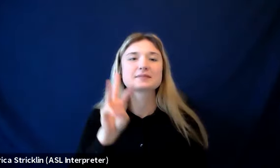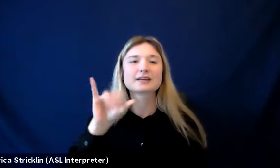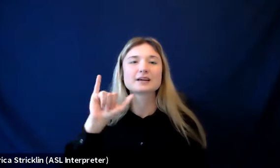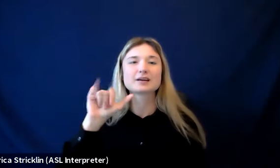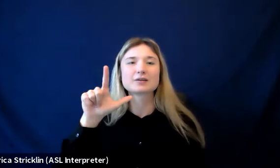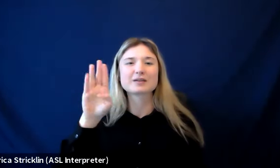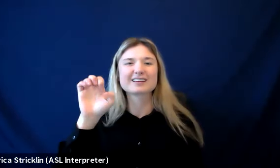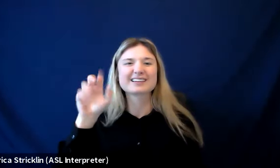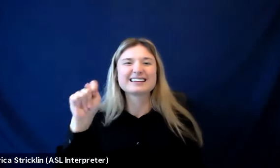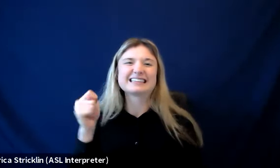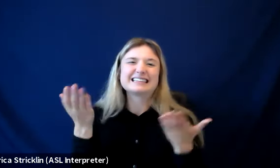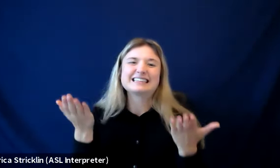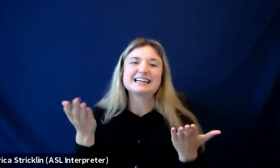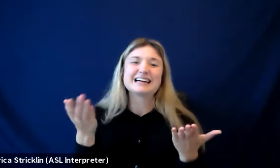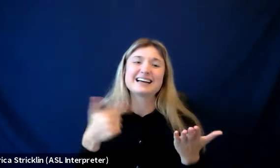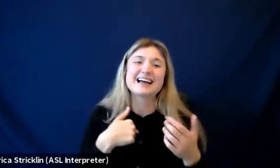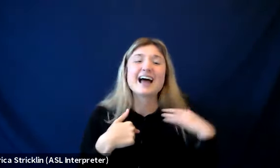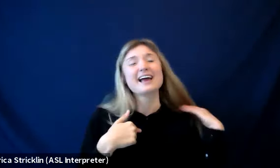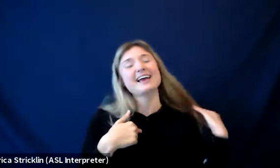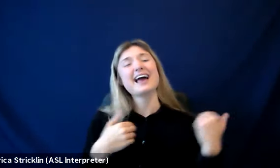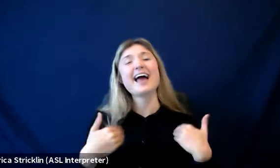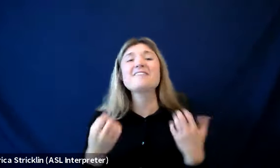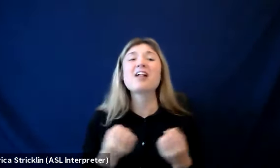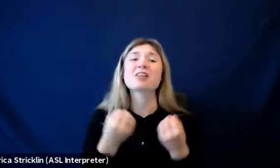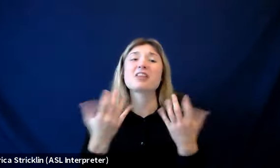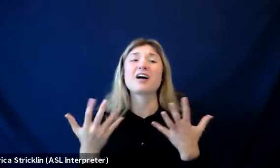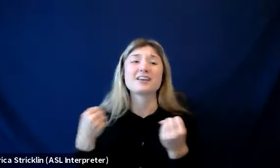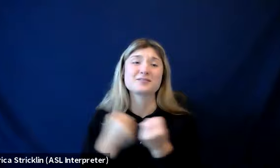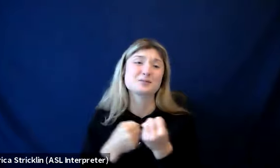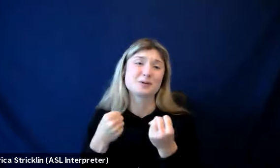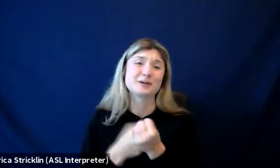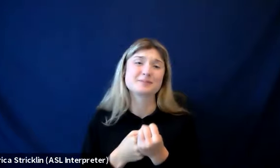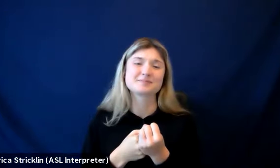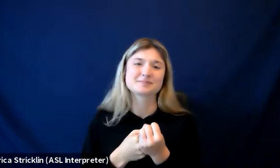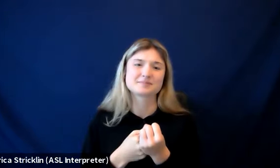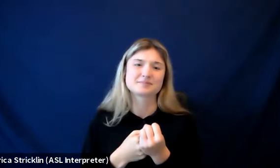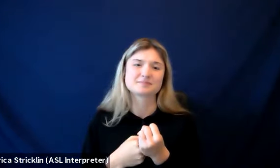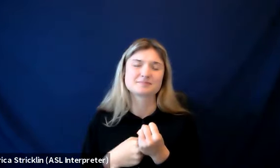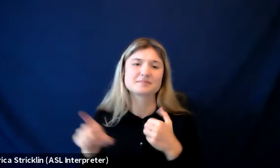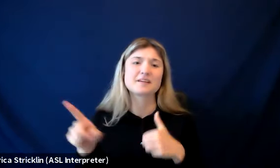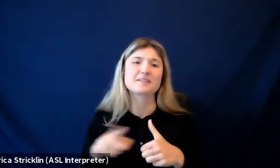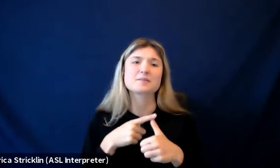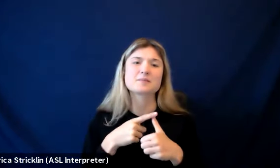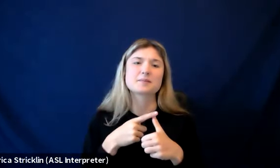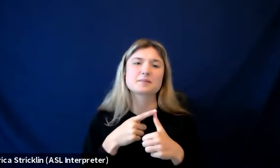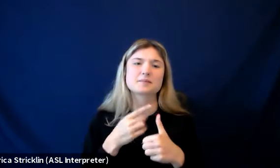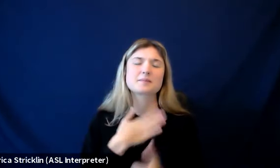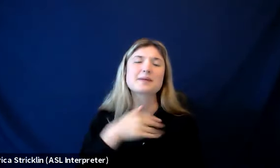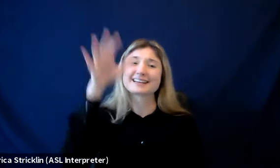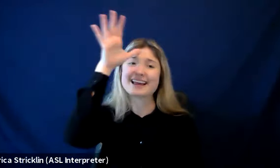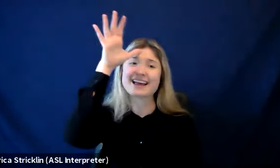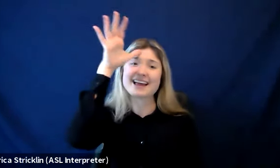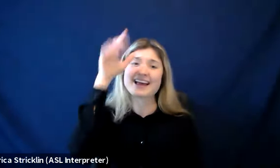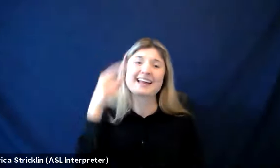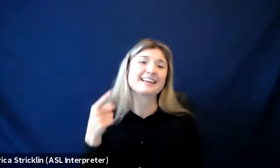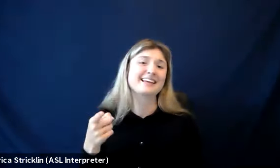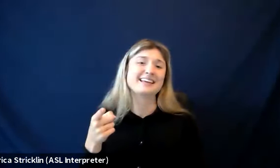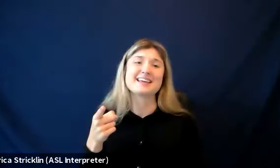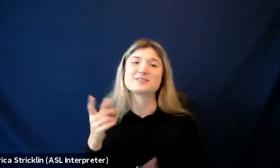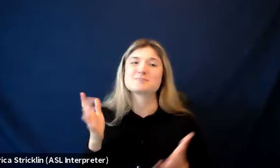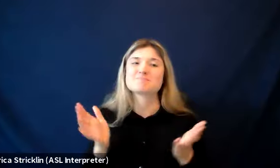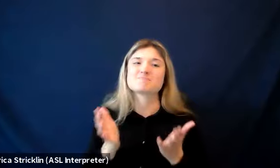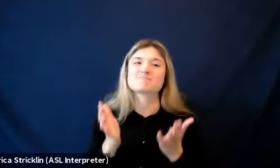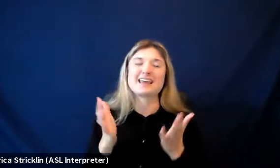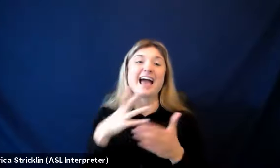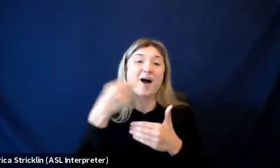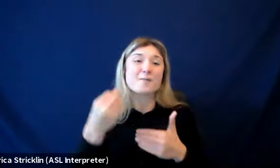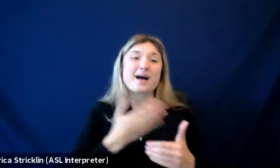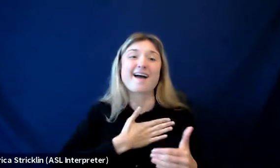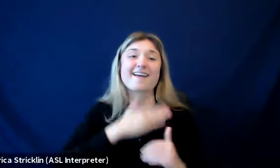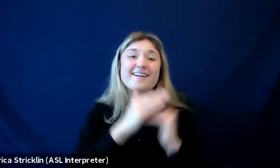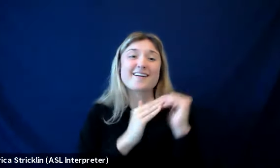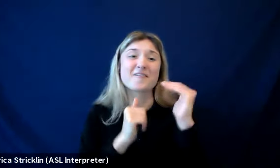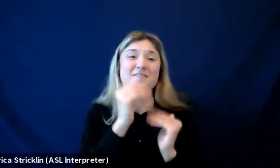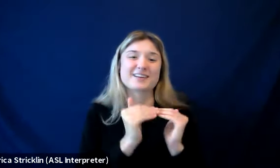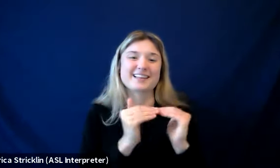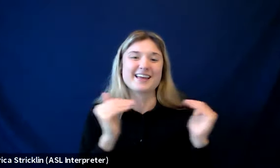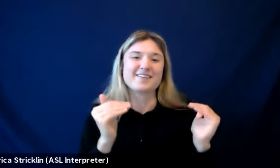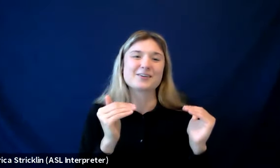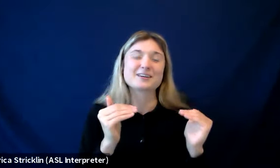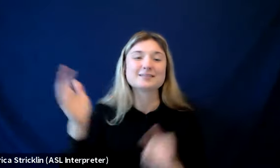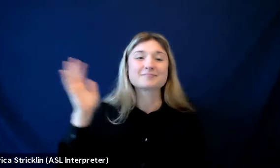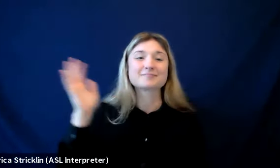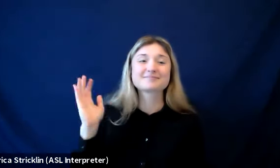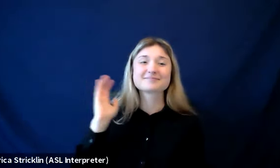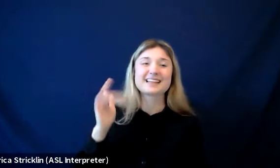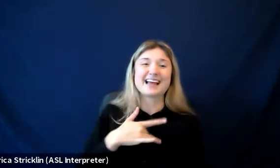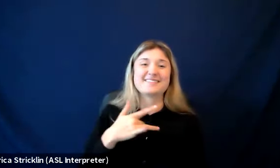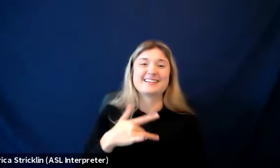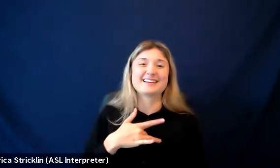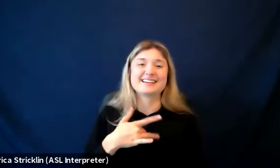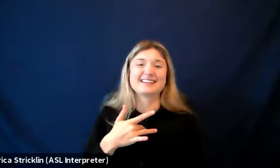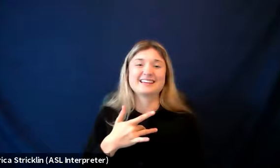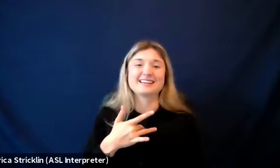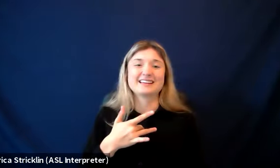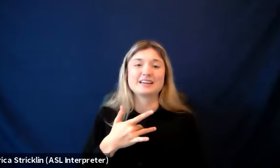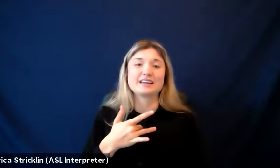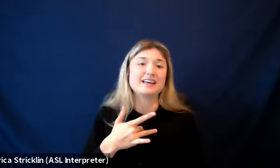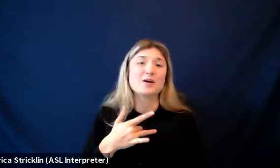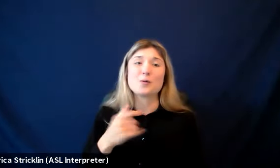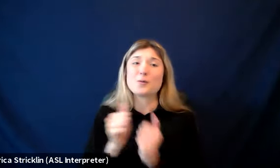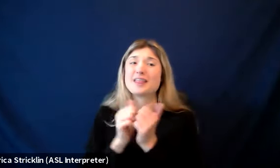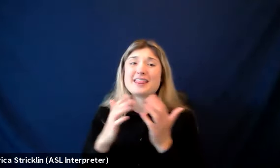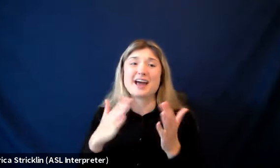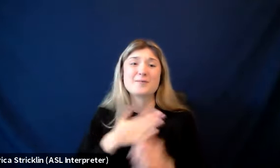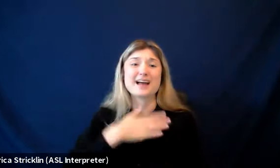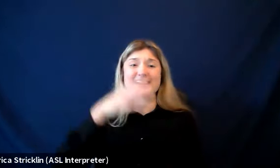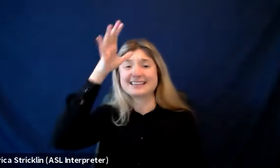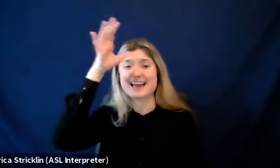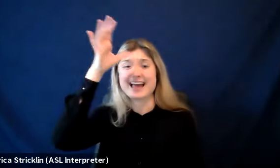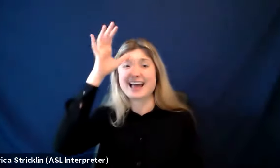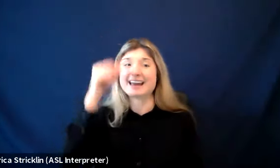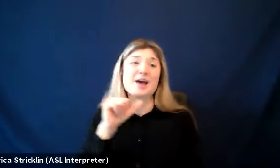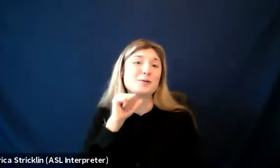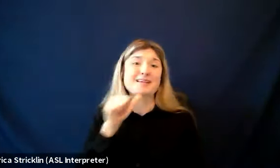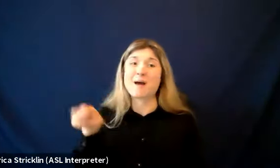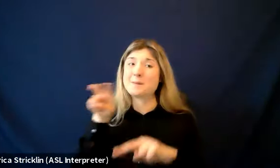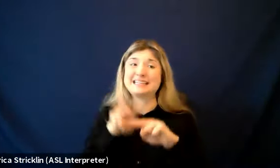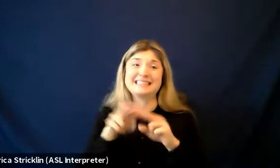So, I have a lot of support, as far as I want to. My dad has he has pushed me out of my comfort zone, because at one point of time I just felt like I went for him I don't think I'm aware, I don't think I will be sitting here, because some of the things